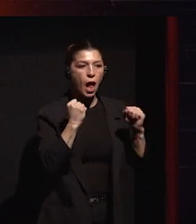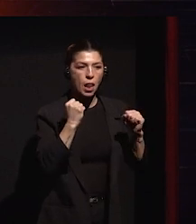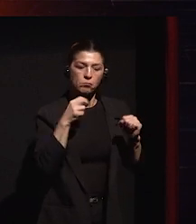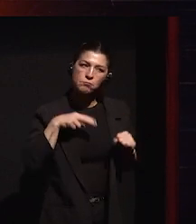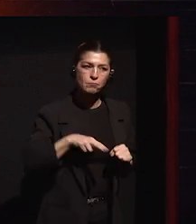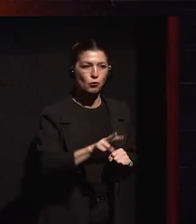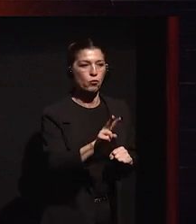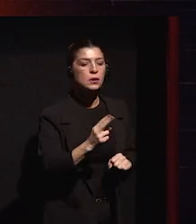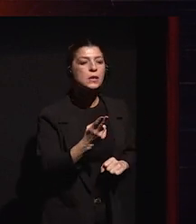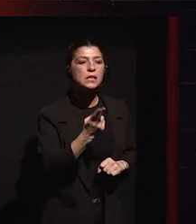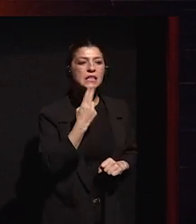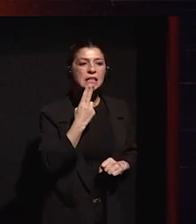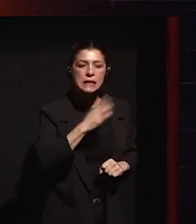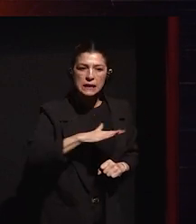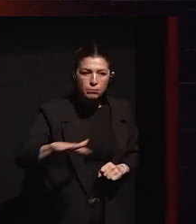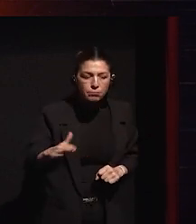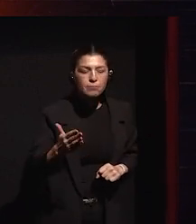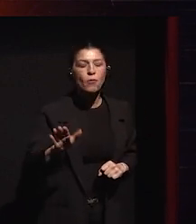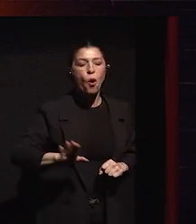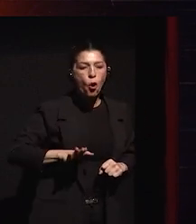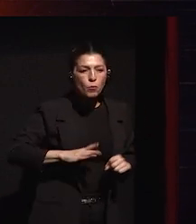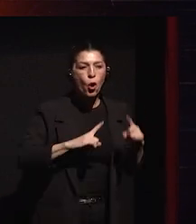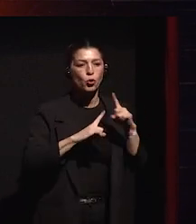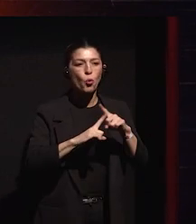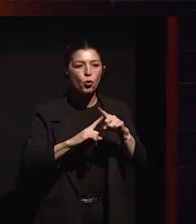We still need to discuss this power imbalance